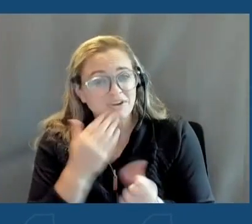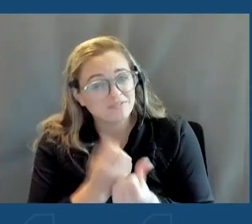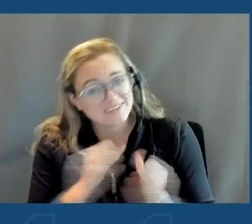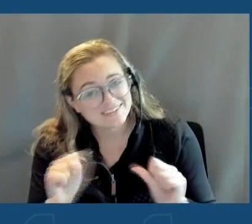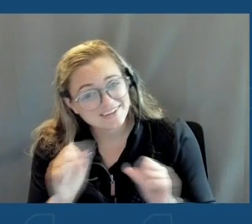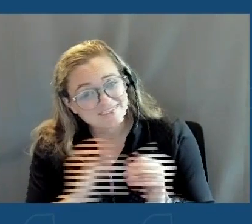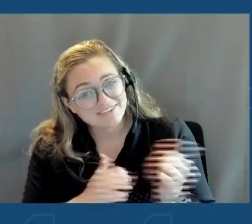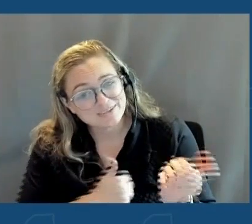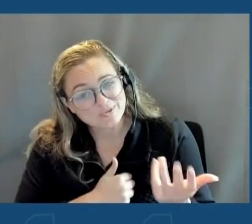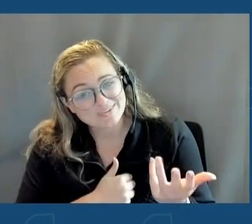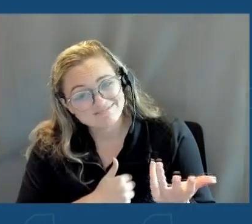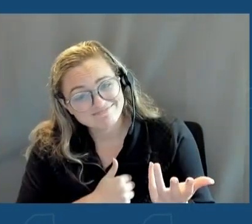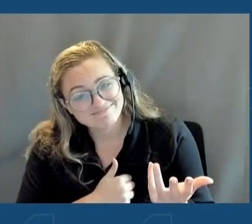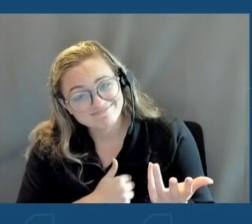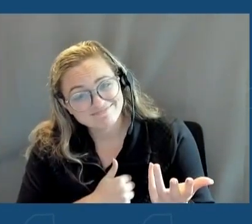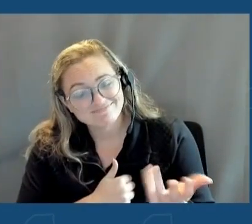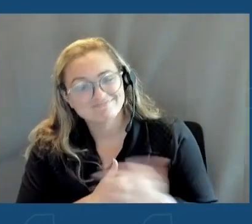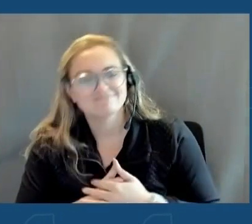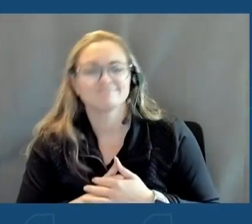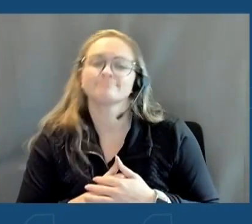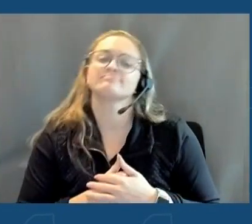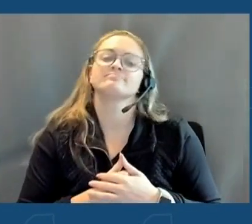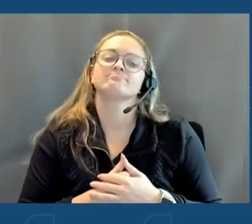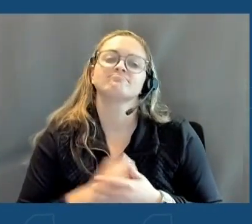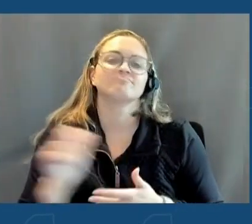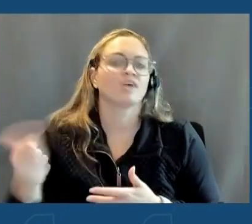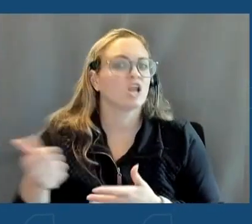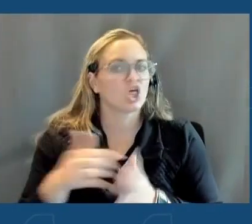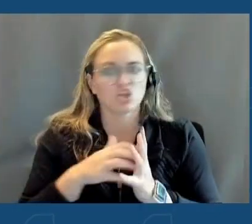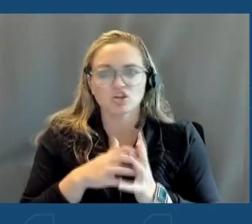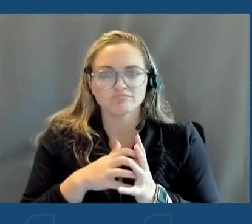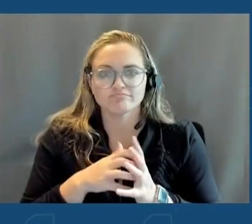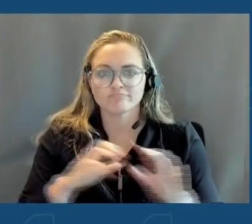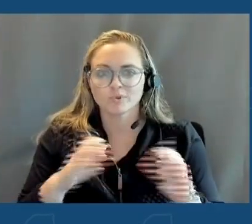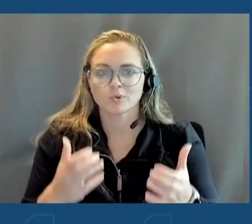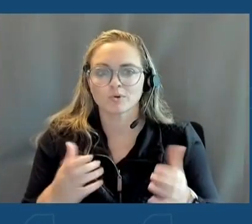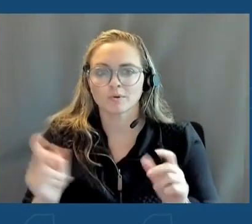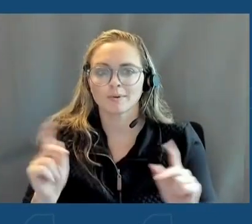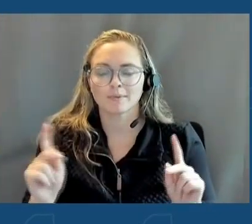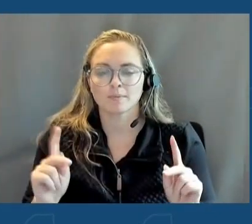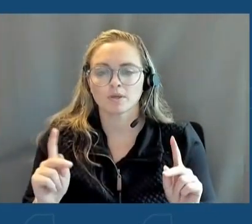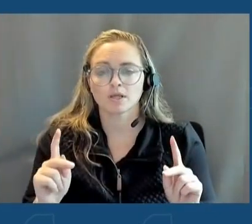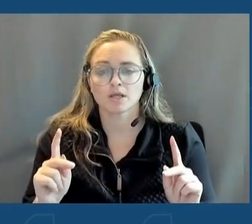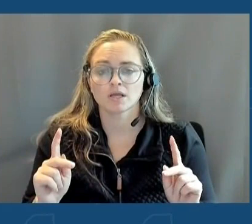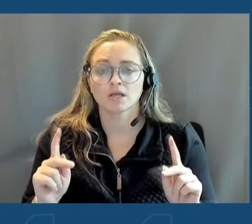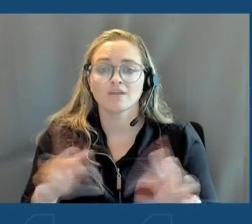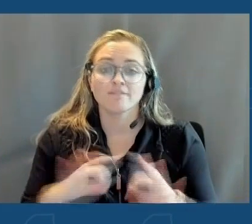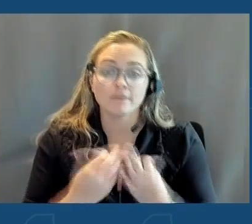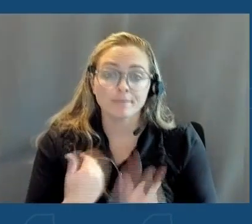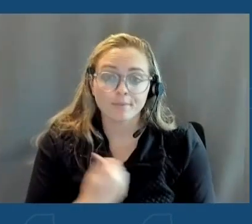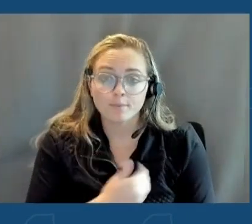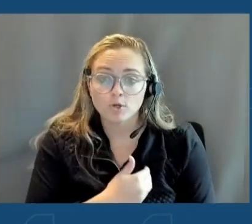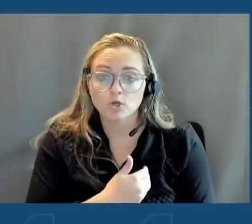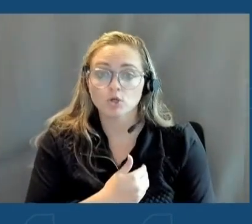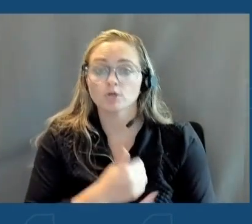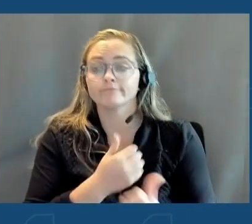AND THAT PUTS YOU AT GREATER RISK OF CONTRACTING A SERIOUS CASE. IT IS BETTER TO BE SAFE THAN